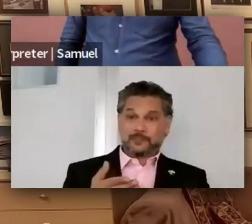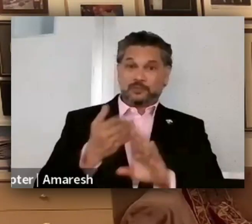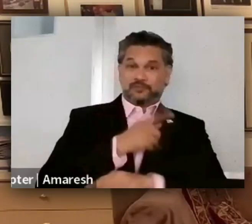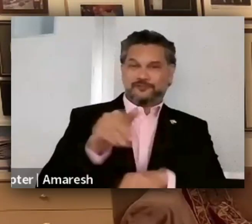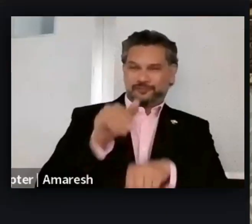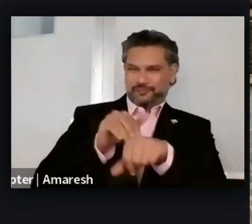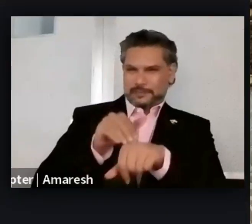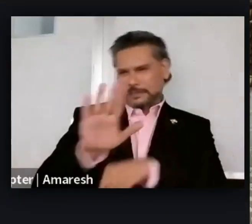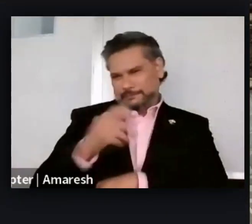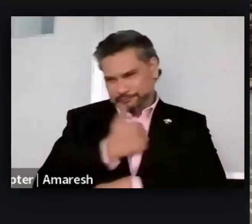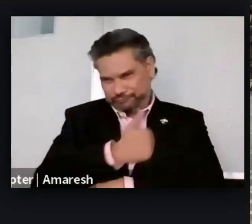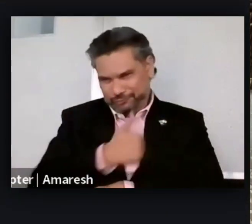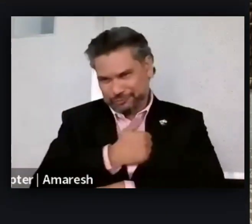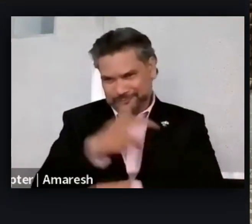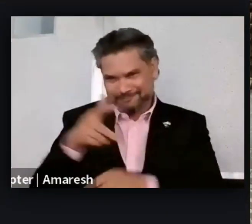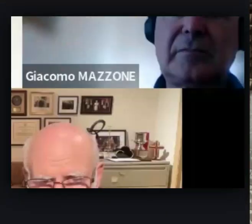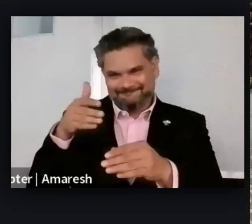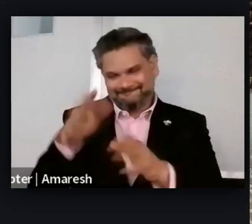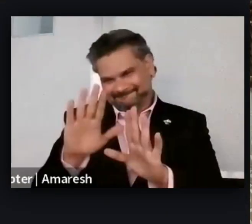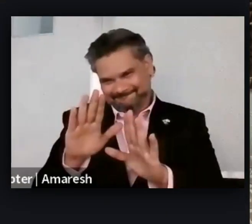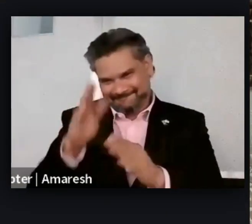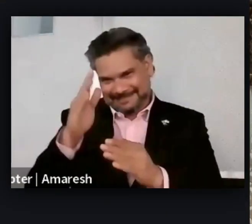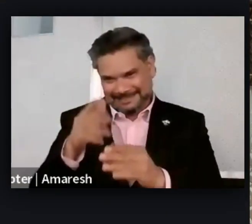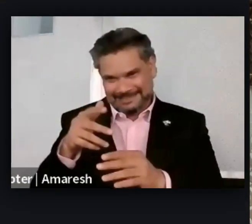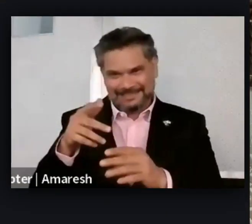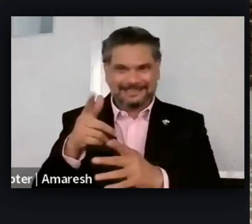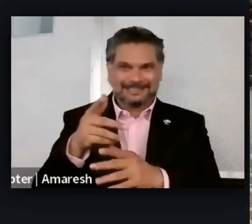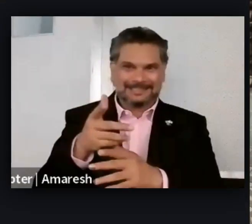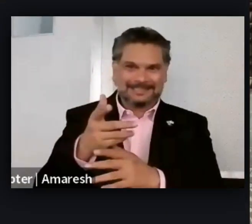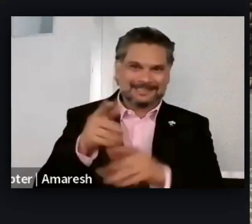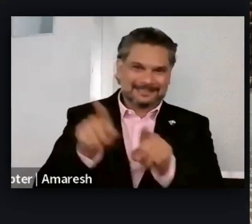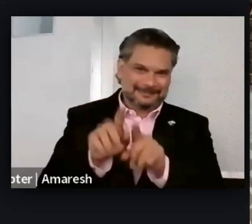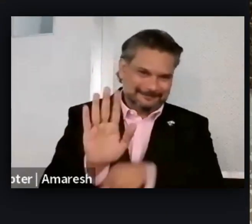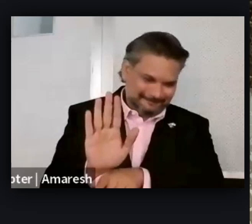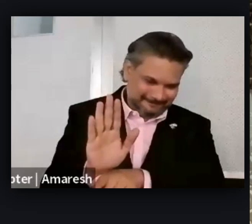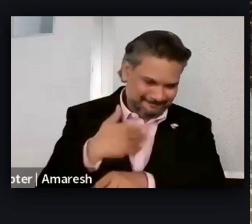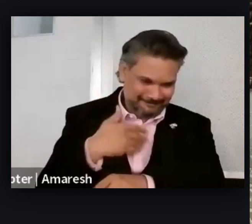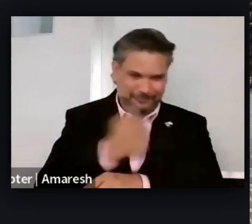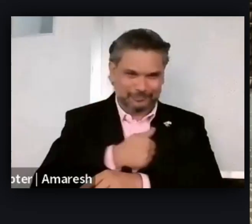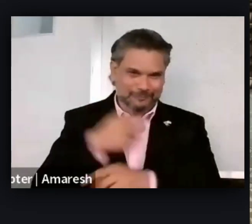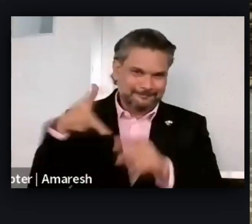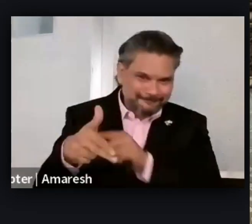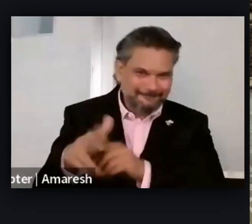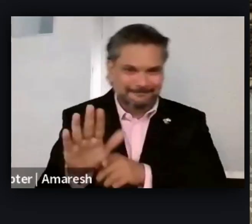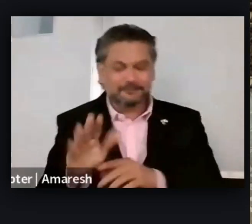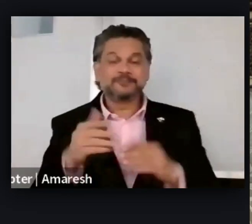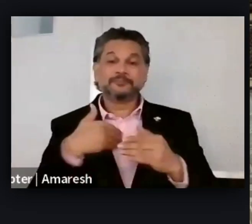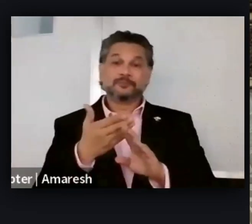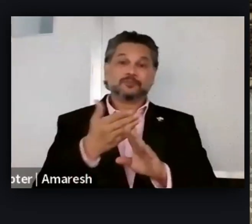one of your earlier comments, sorry, Judith, I'm cutting you short for the second time, but I promise to give you time after this.